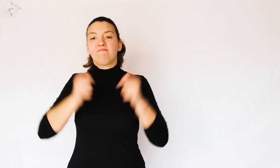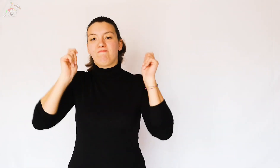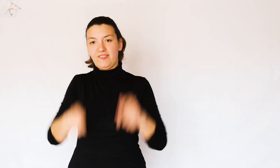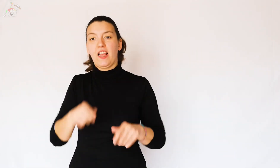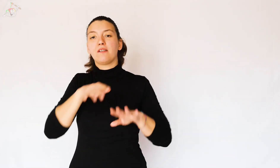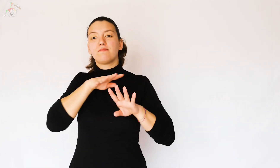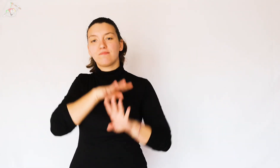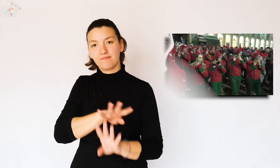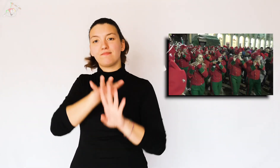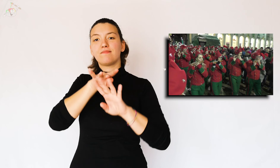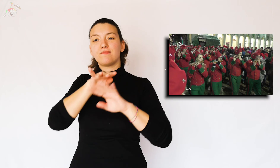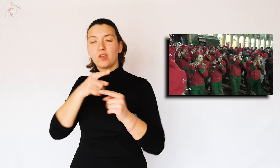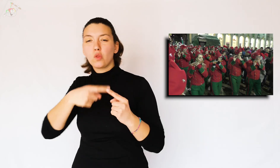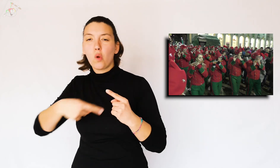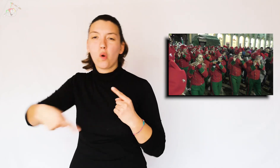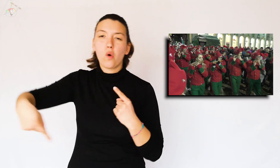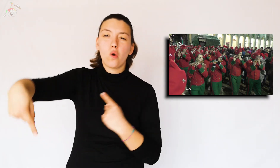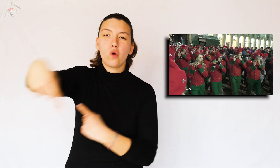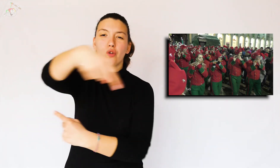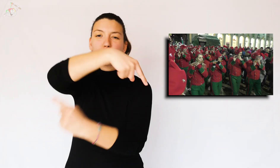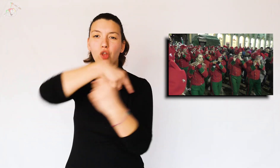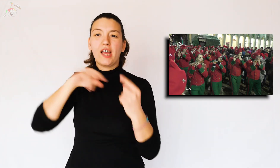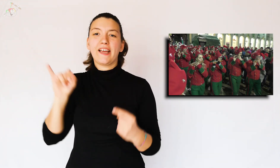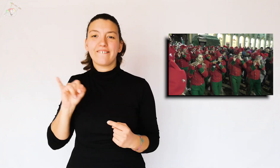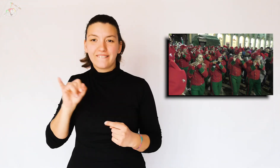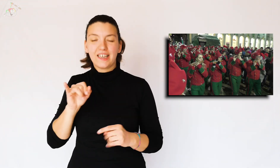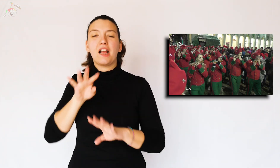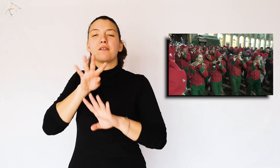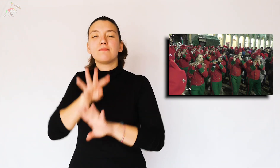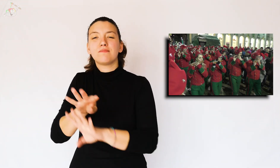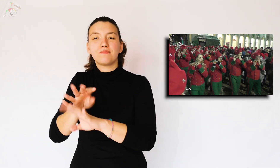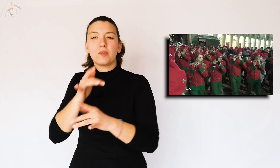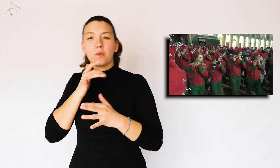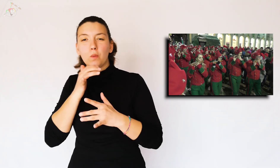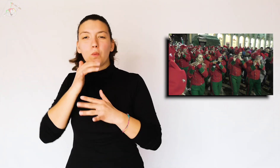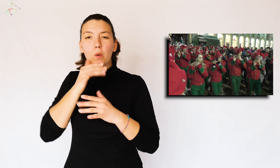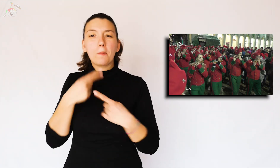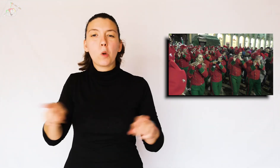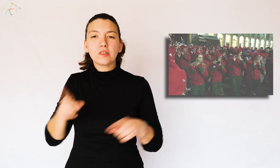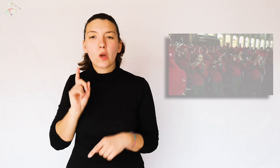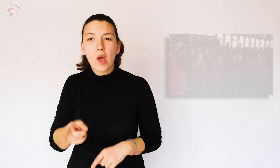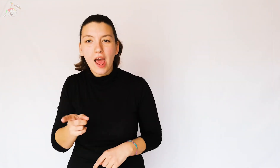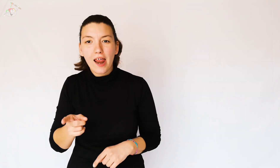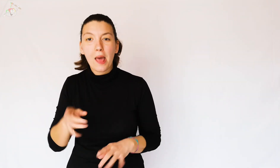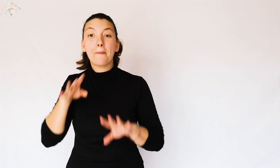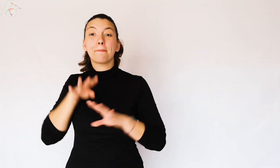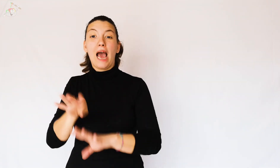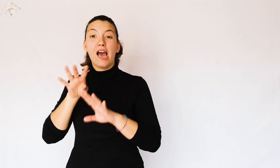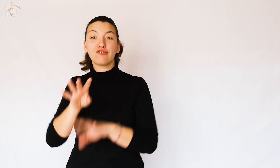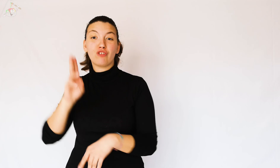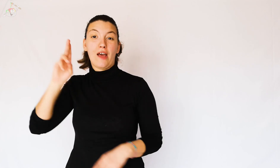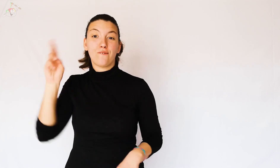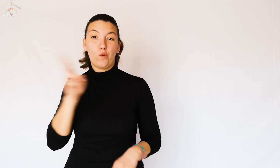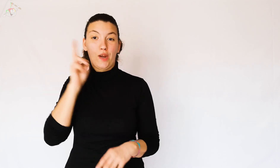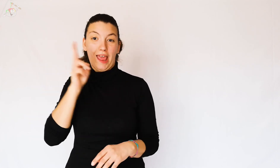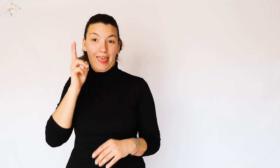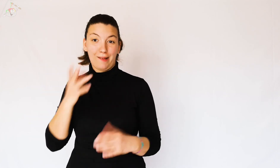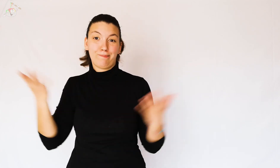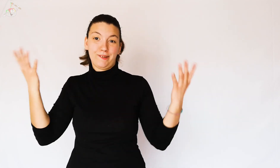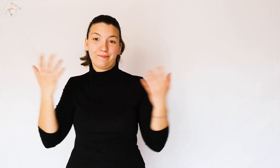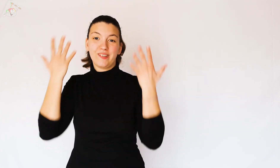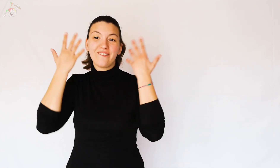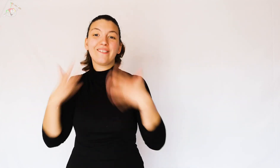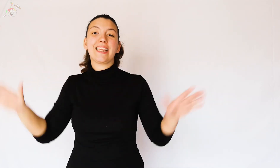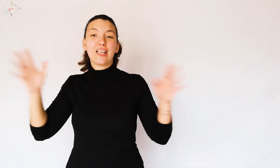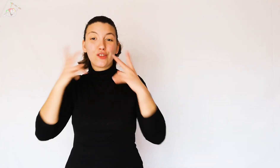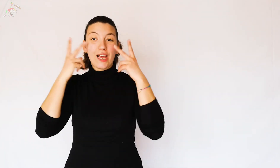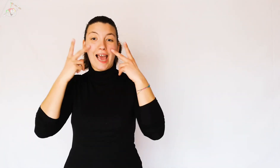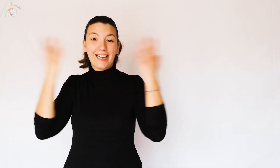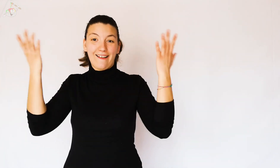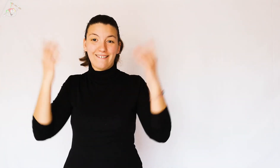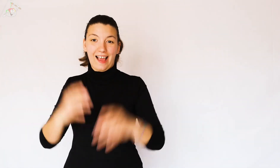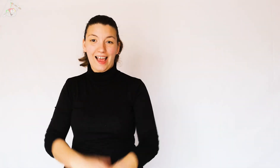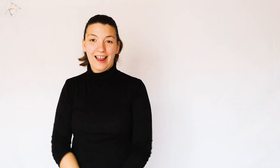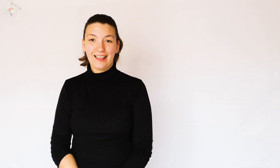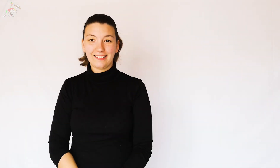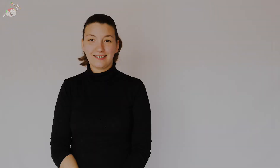march throughout Ivrea and the funeral march is played because the Carnival is over.